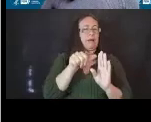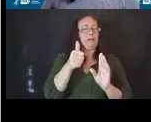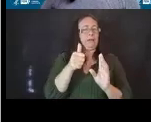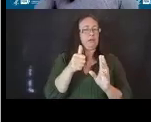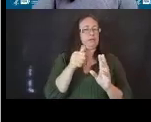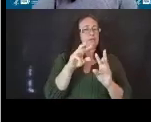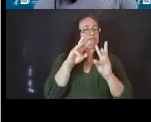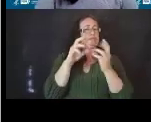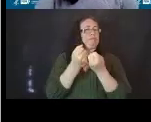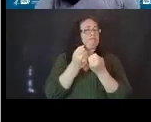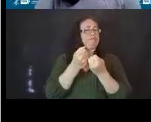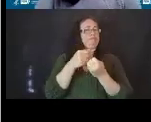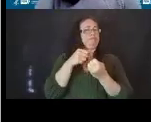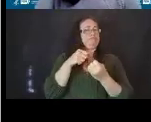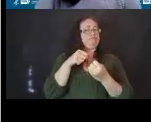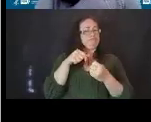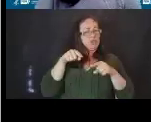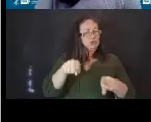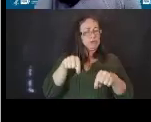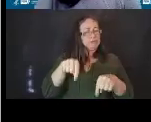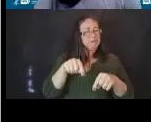or should this be an entirely new application?"